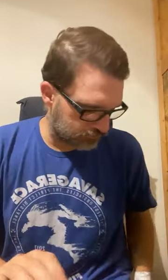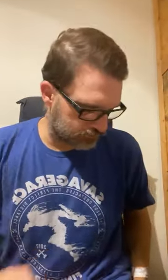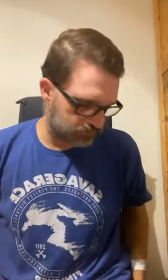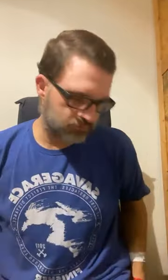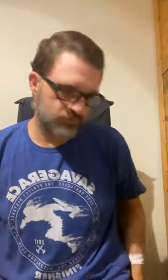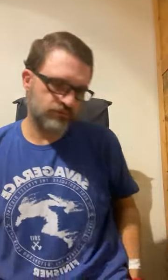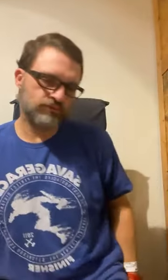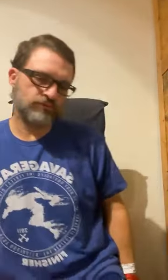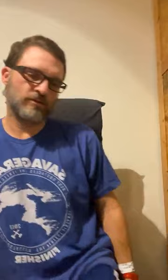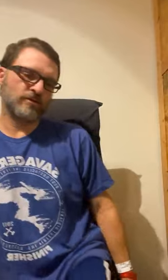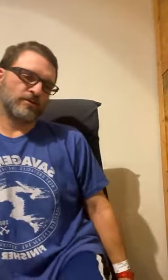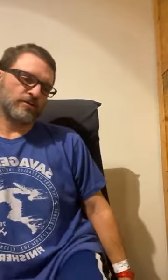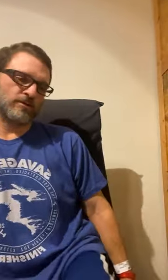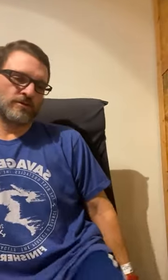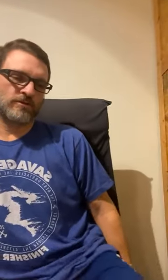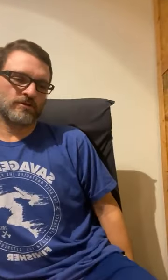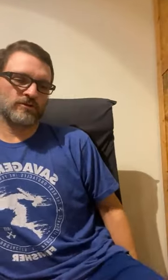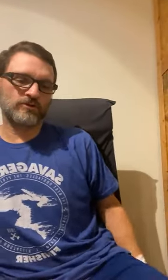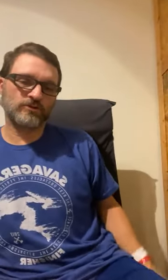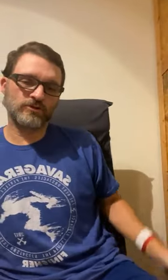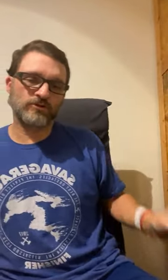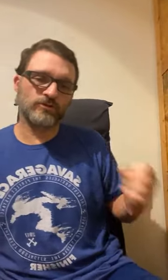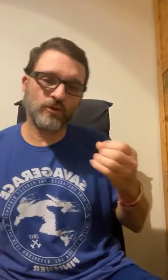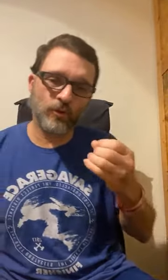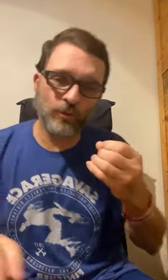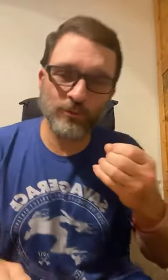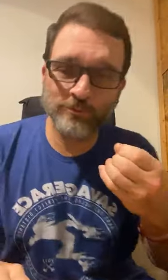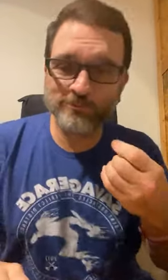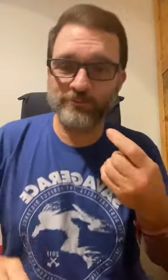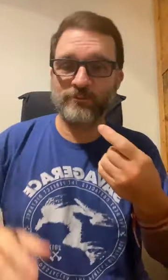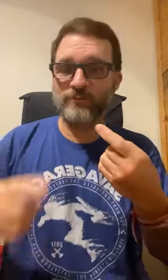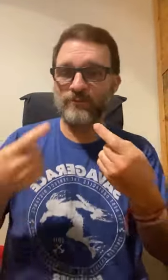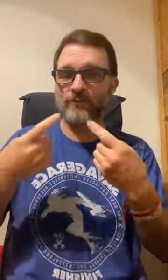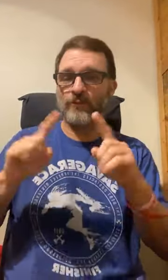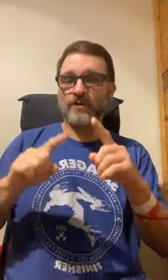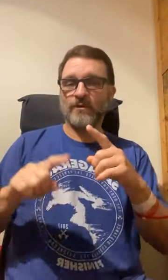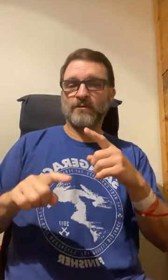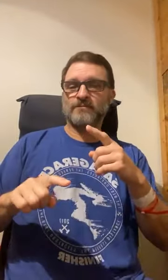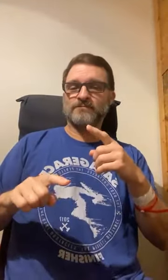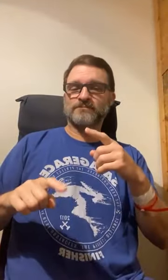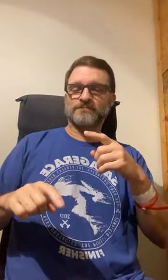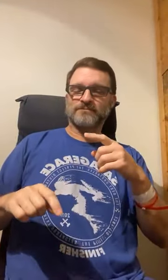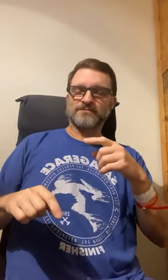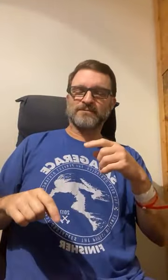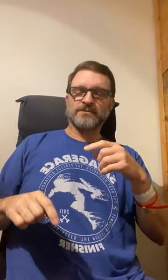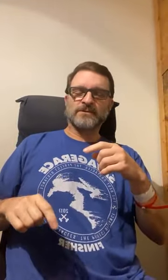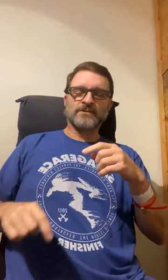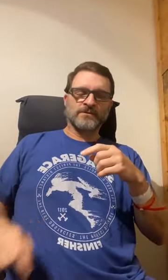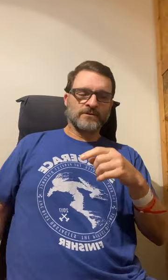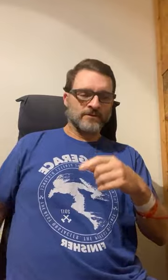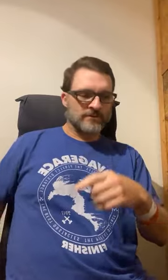So . . . while